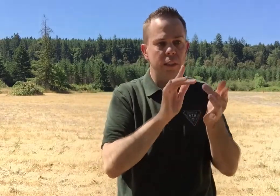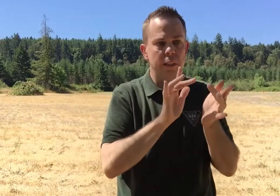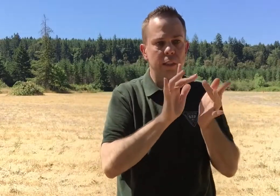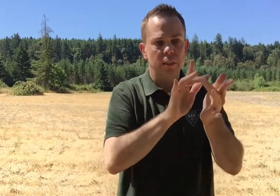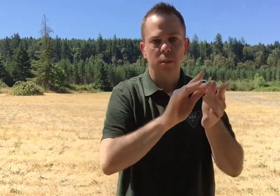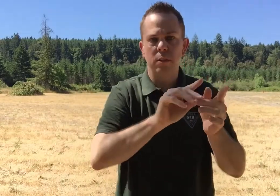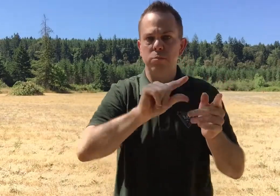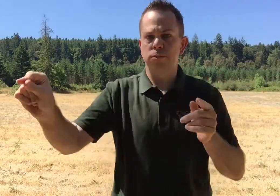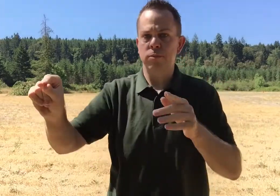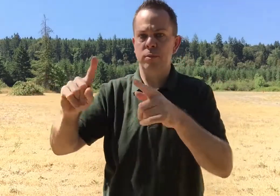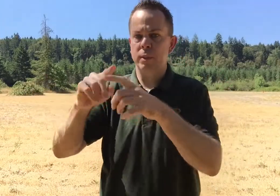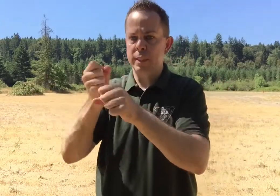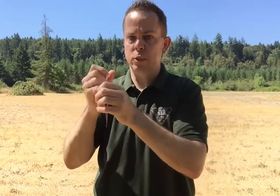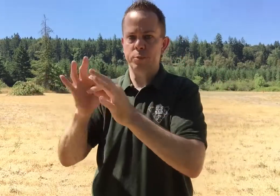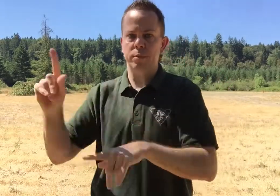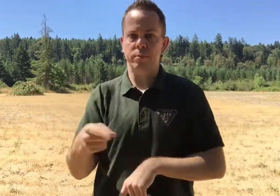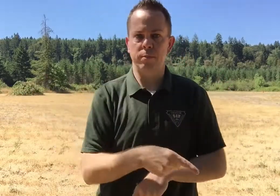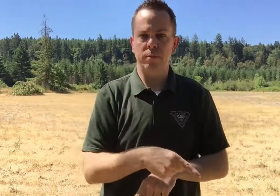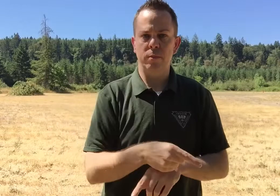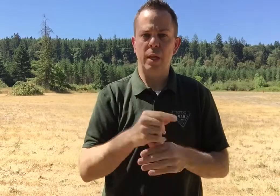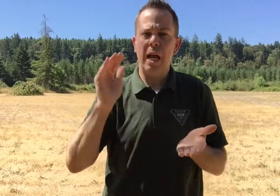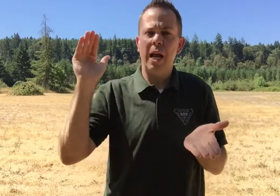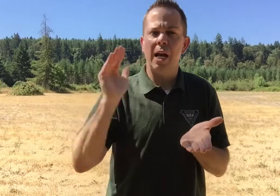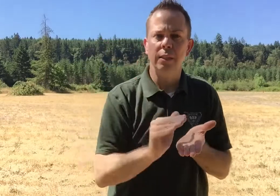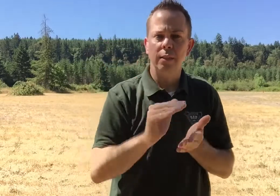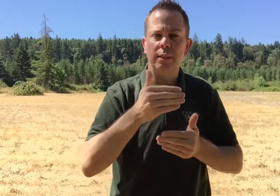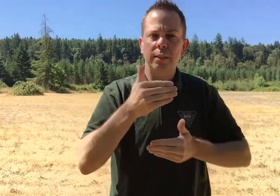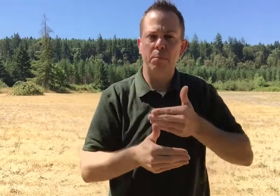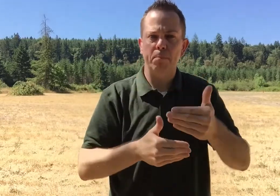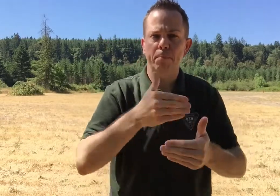to a deaf person receiving an interpreter is being streamlined